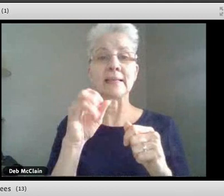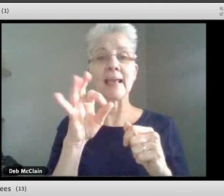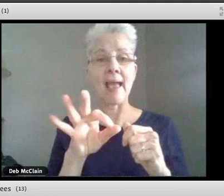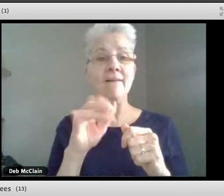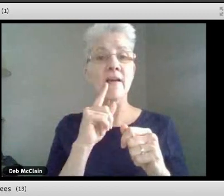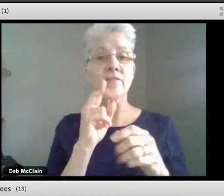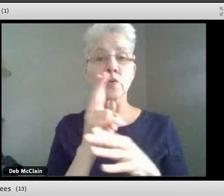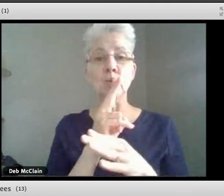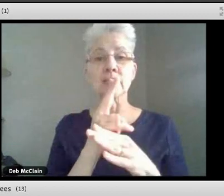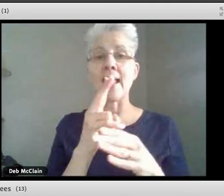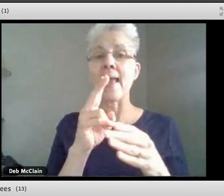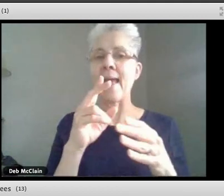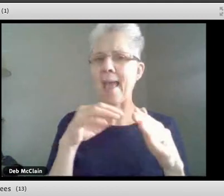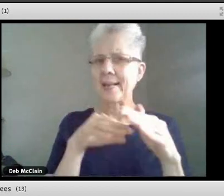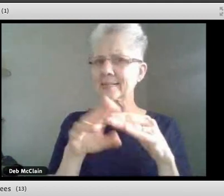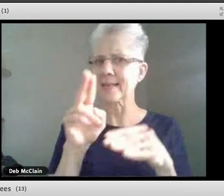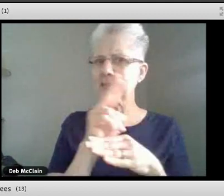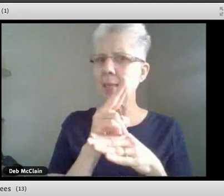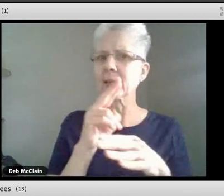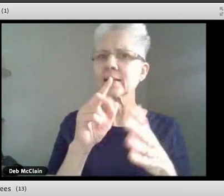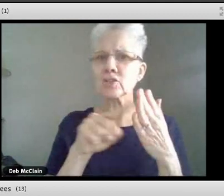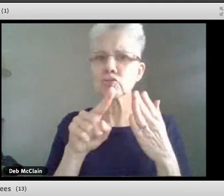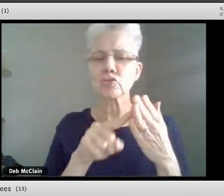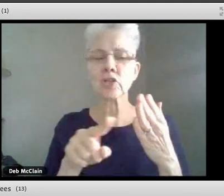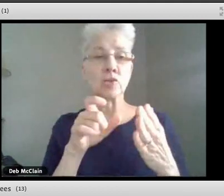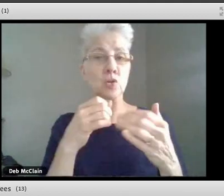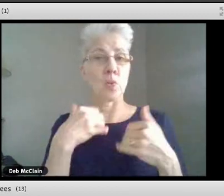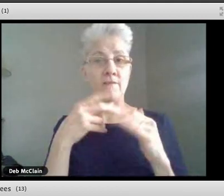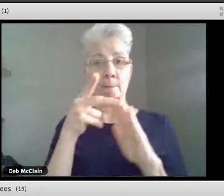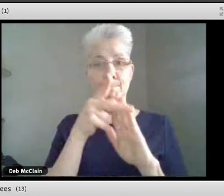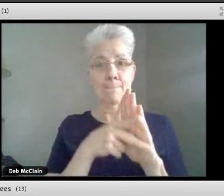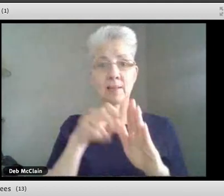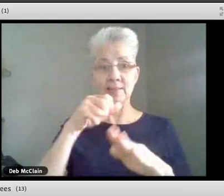Do you have policies in place? Is it part of your written collection policy?